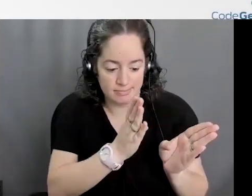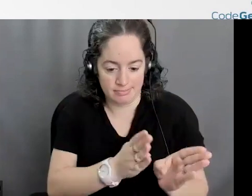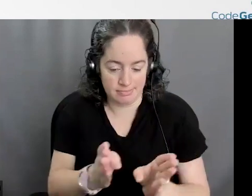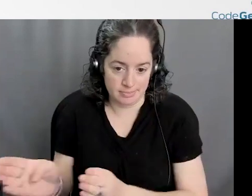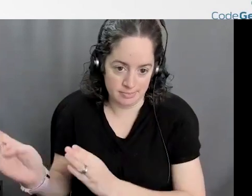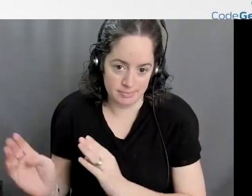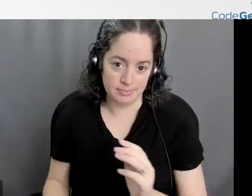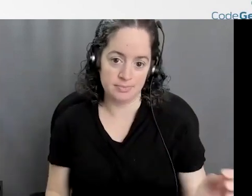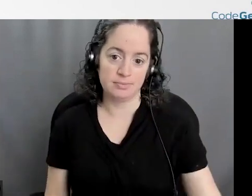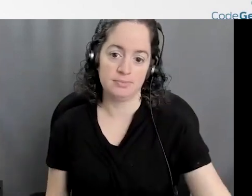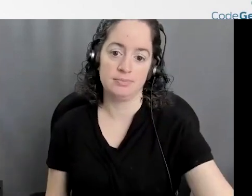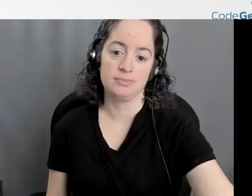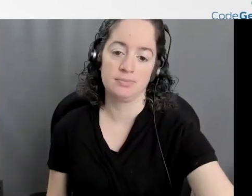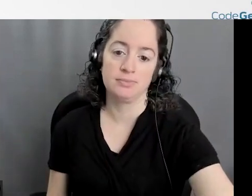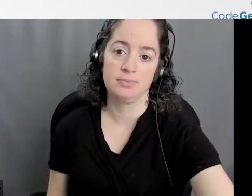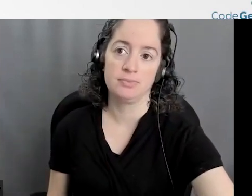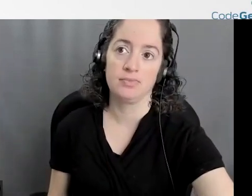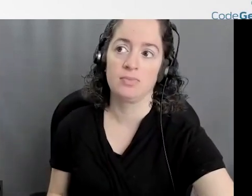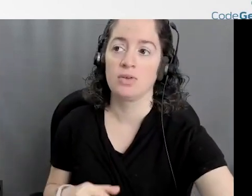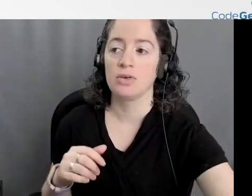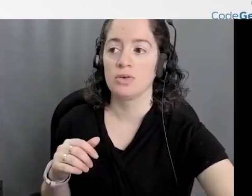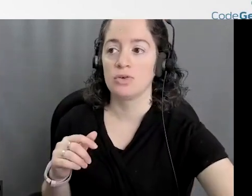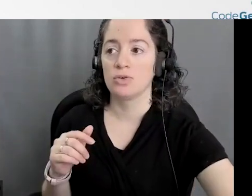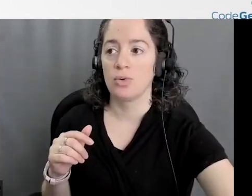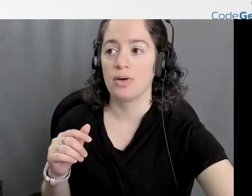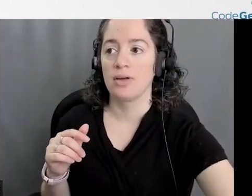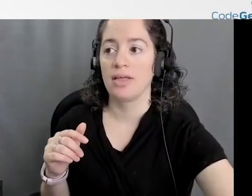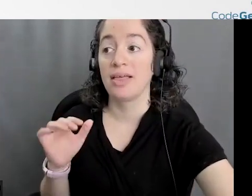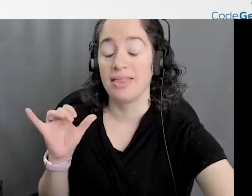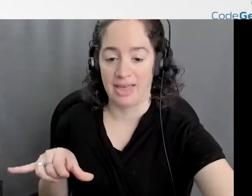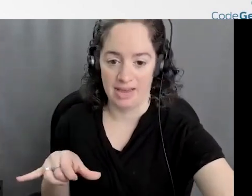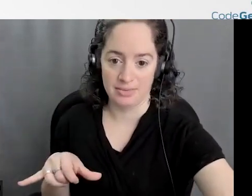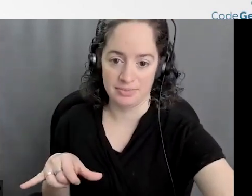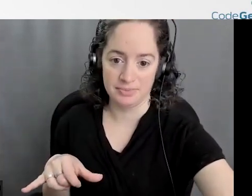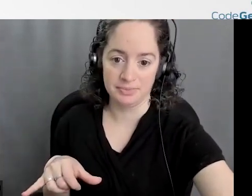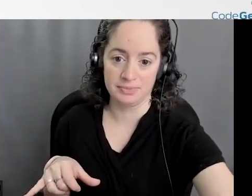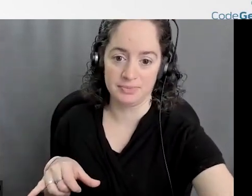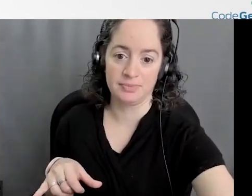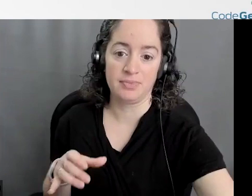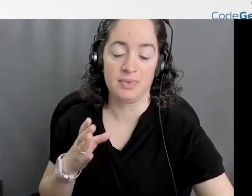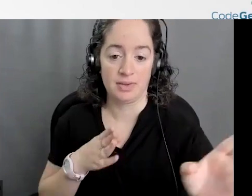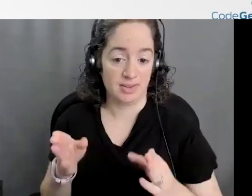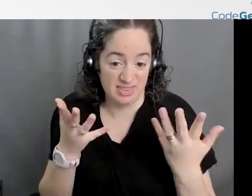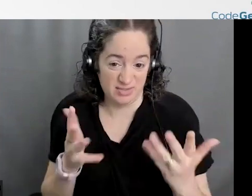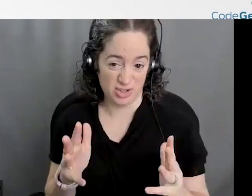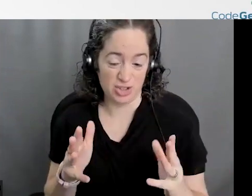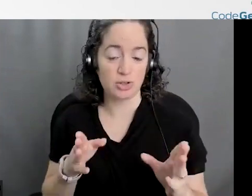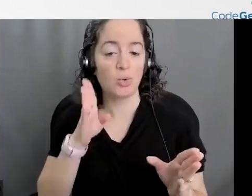Once we've taken care of those or planned out those factors, then we're going to address unique challenges to this particular website.